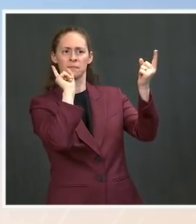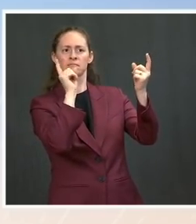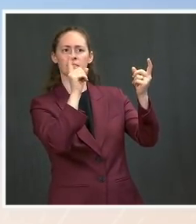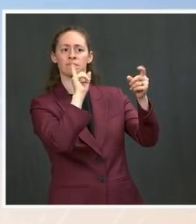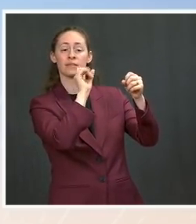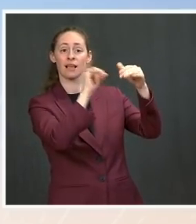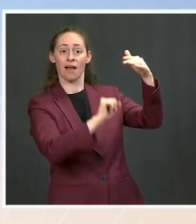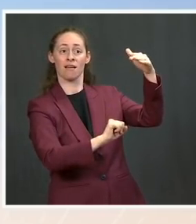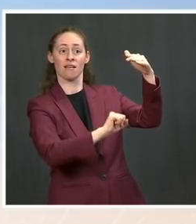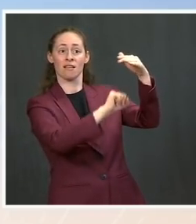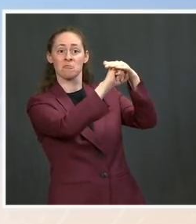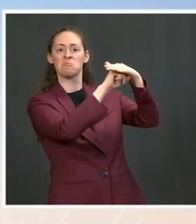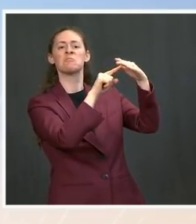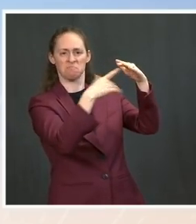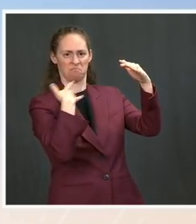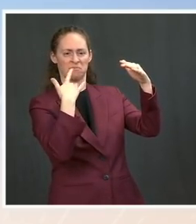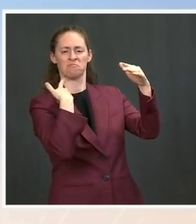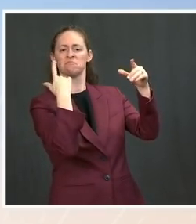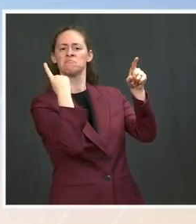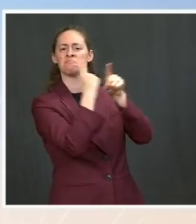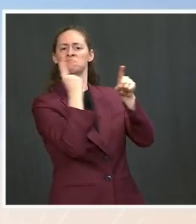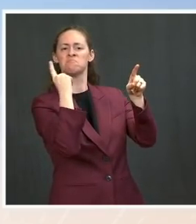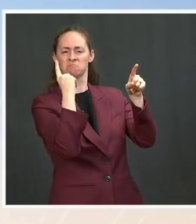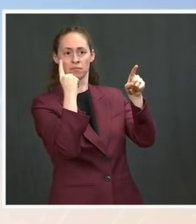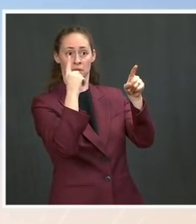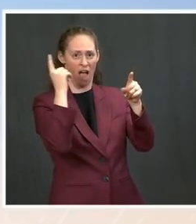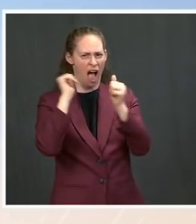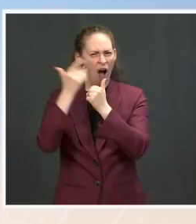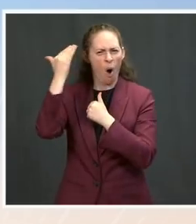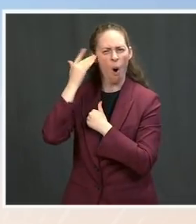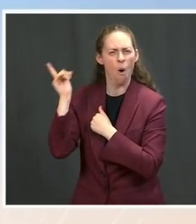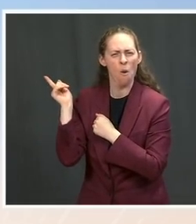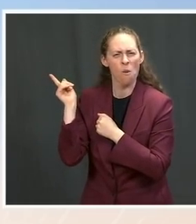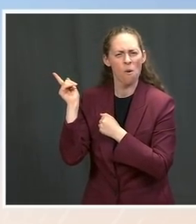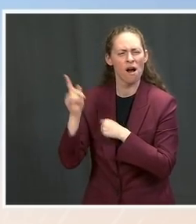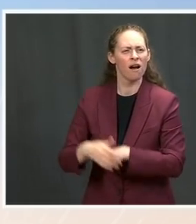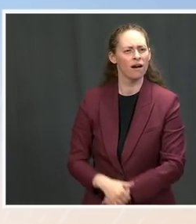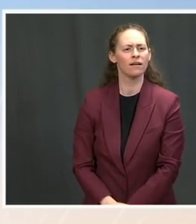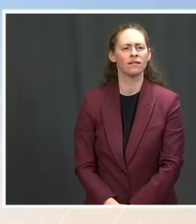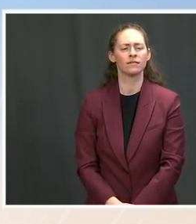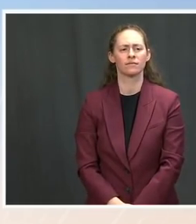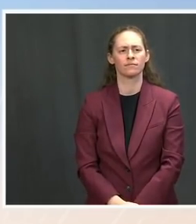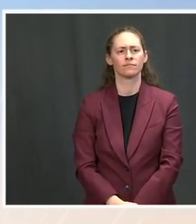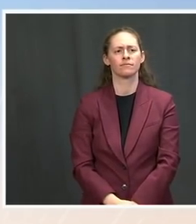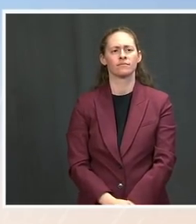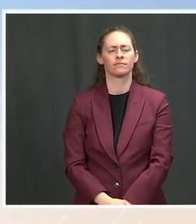first, that, you know, what's important about this cap is, one, that he wanted to -- as he said in his statement yesterday --